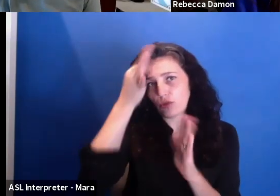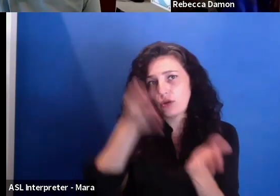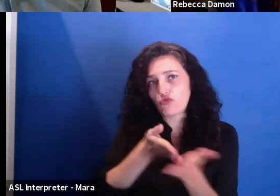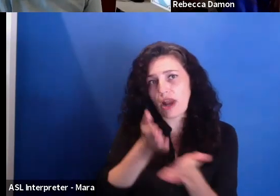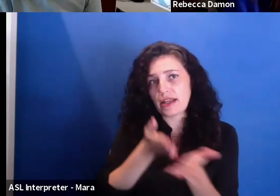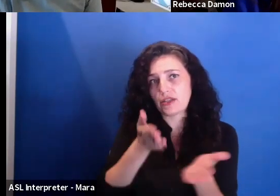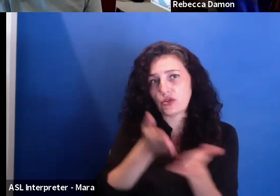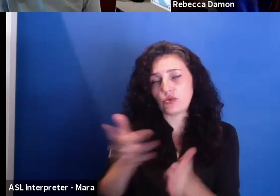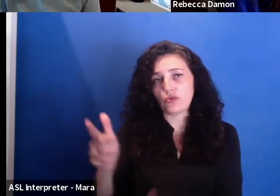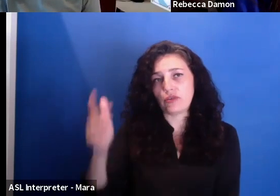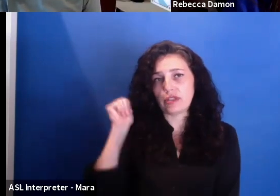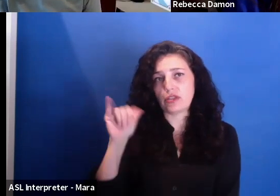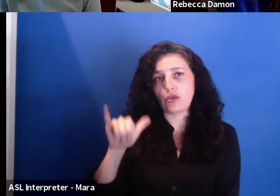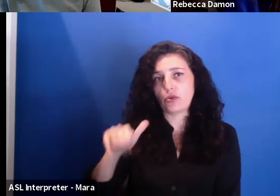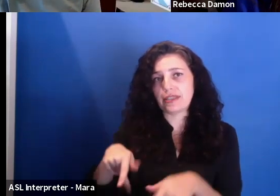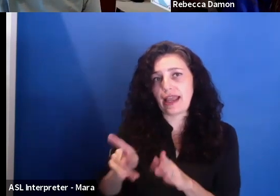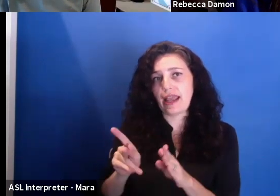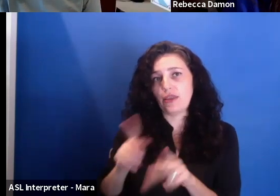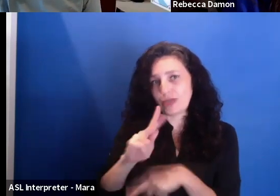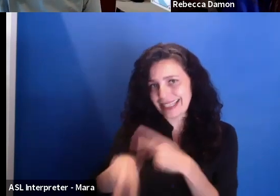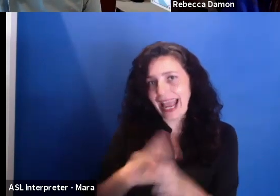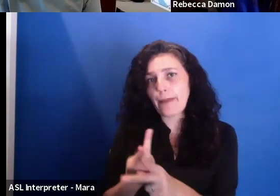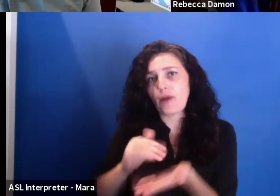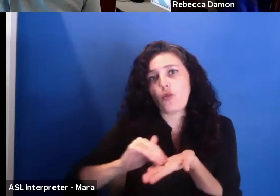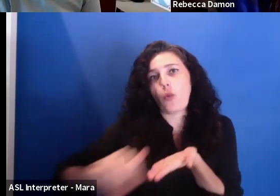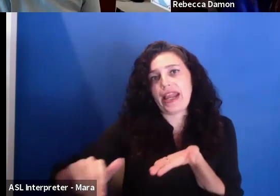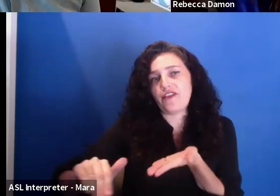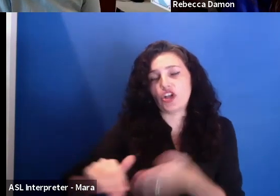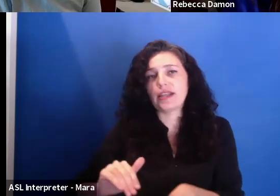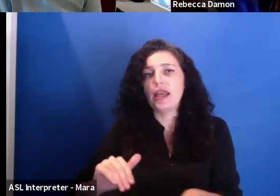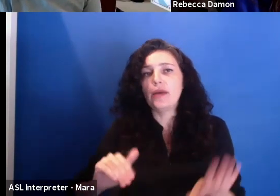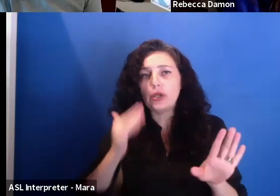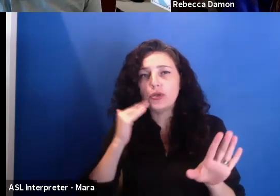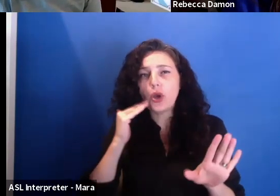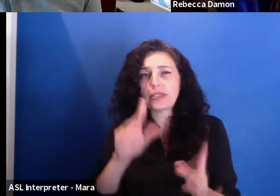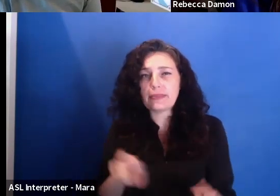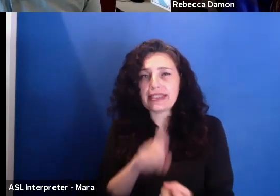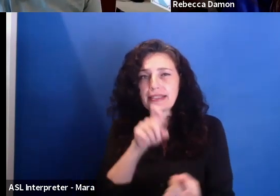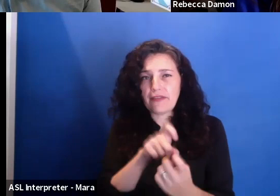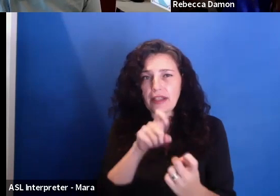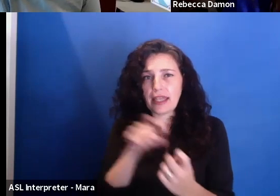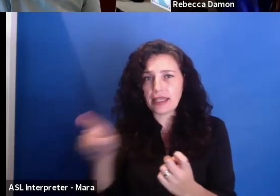but that same protection that you have under union contract won't be in place. In terms of specifically this Return to Work Agreement,